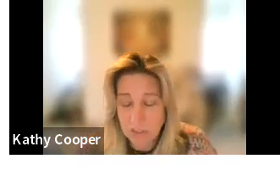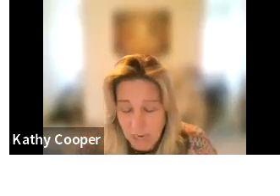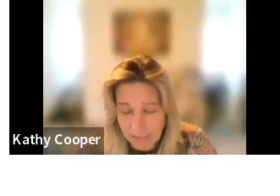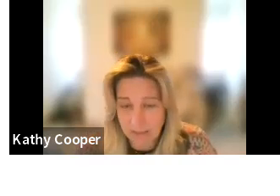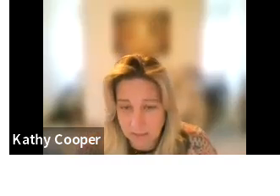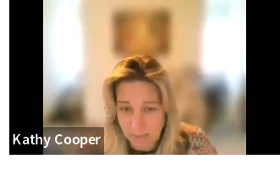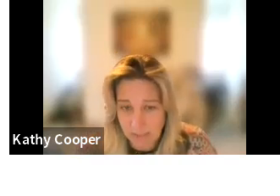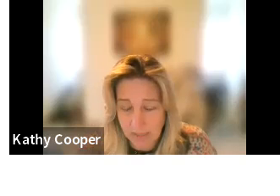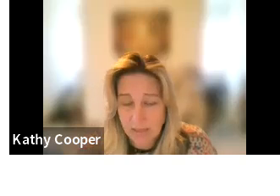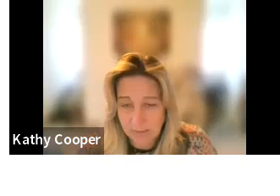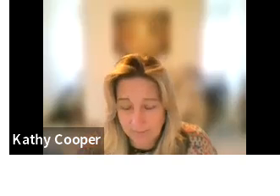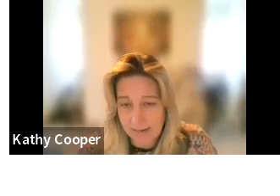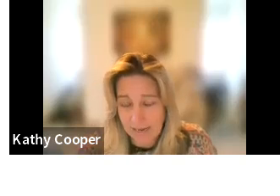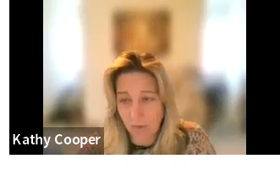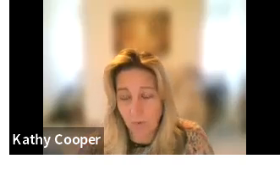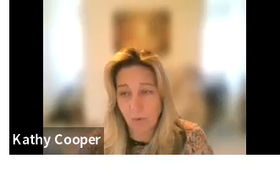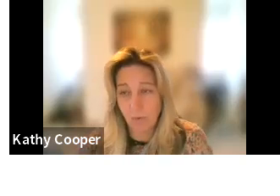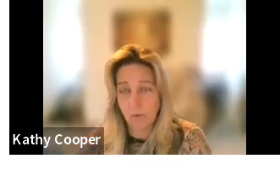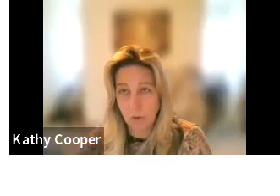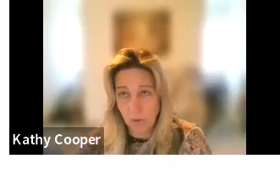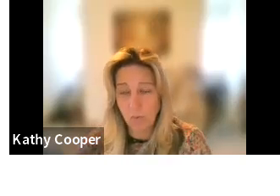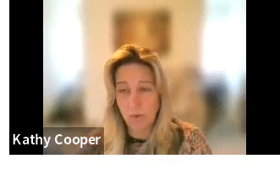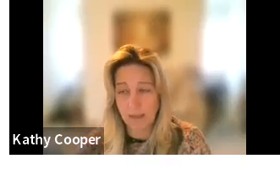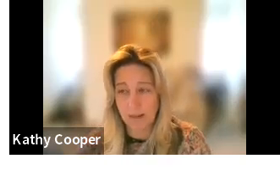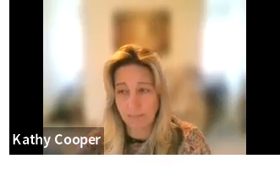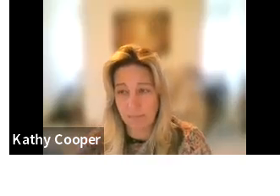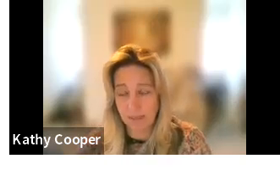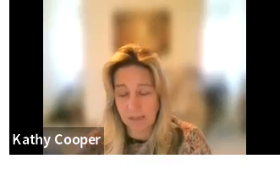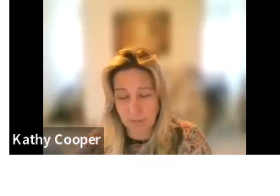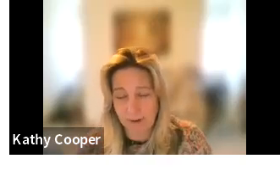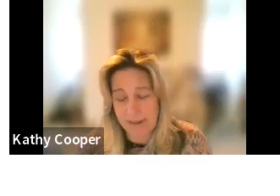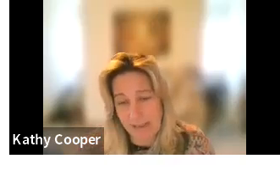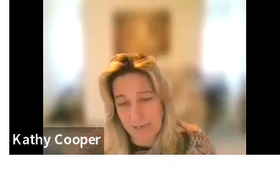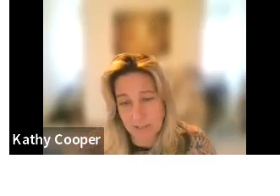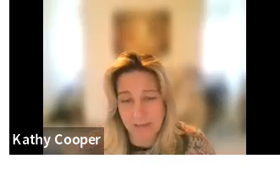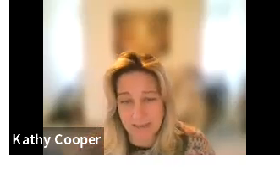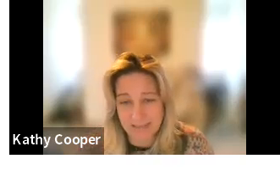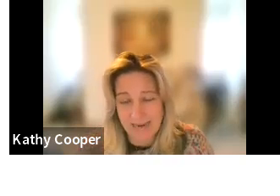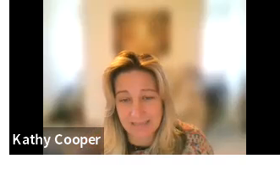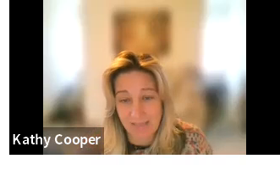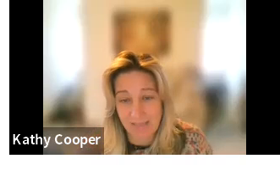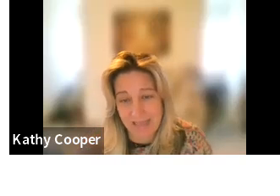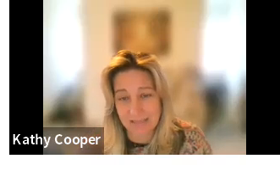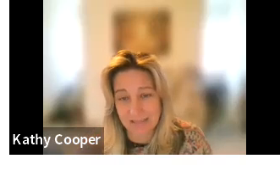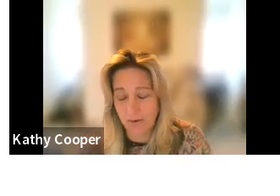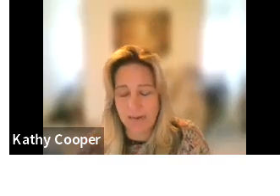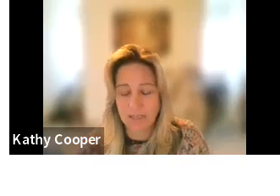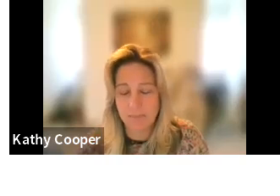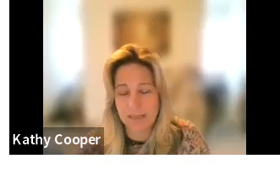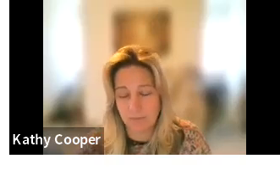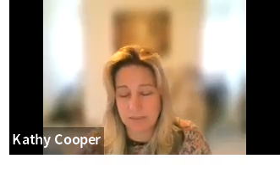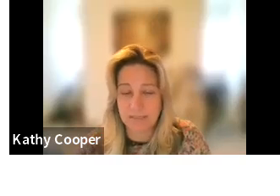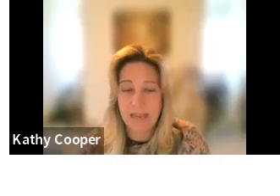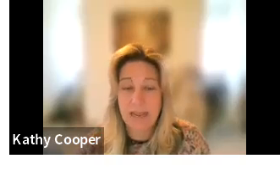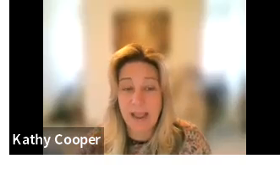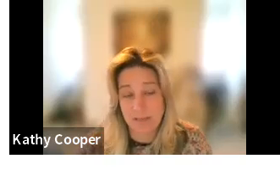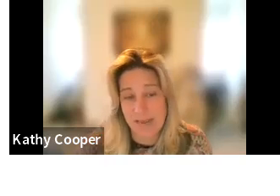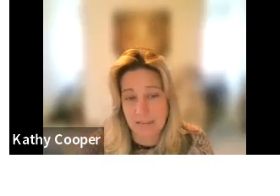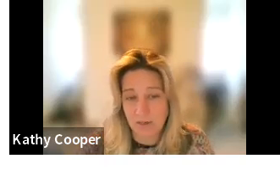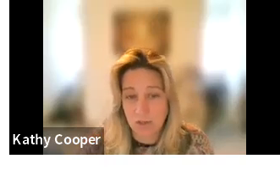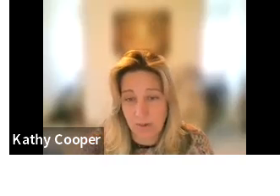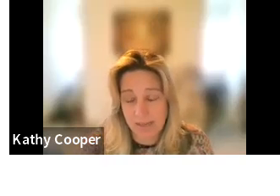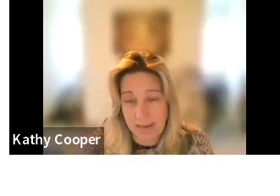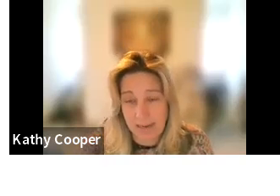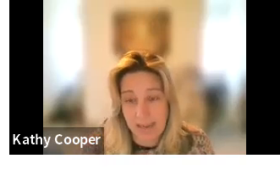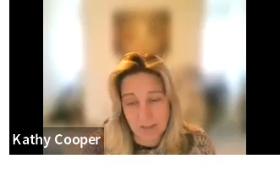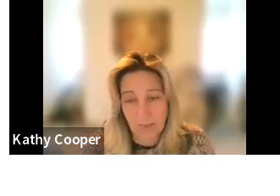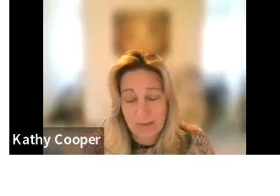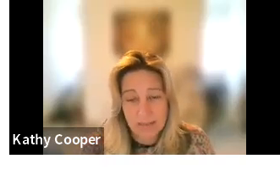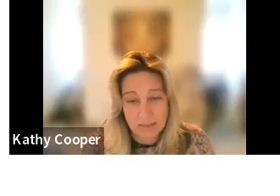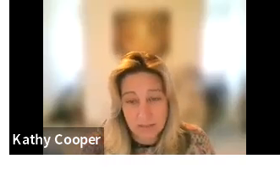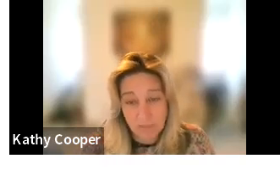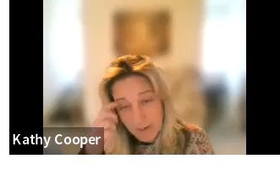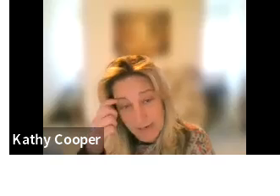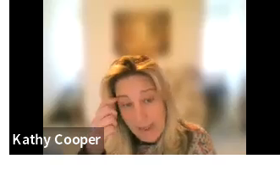Me to find out who is providing Hcbs, settings, and the settings for Https services and the settings they're doing it in.